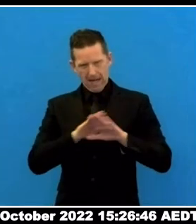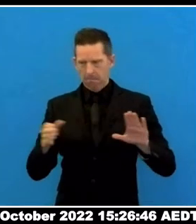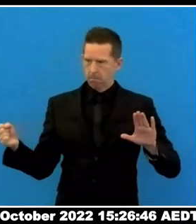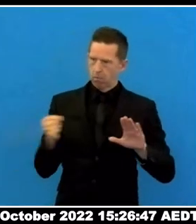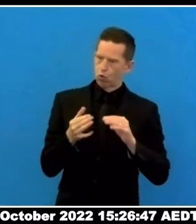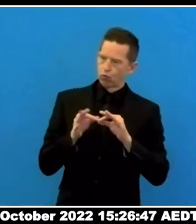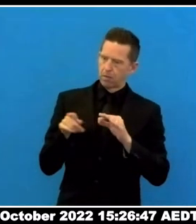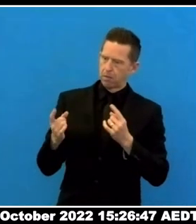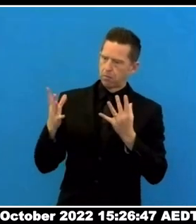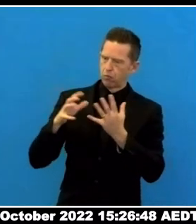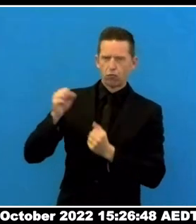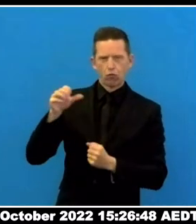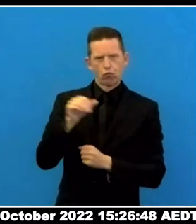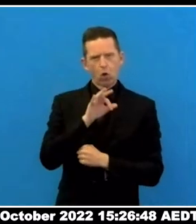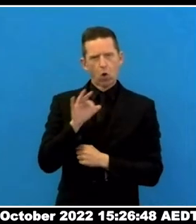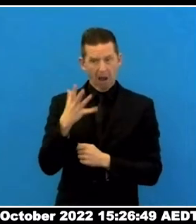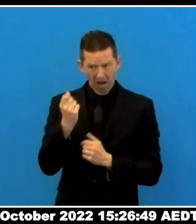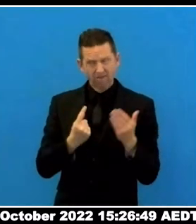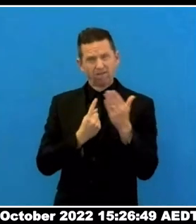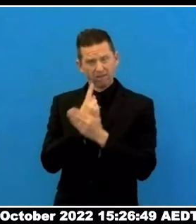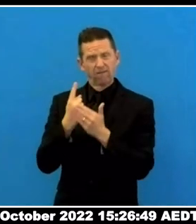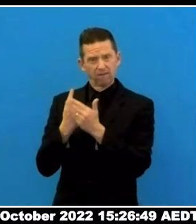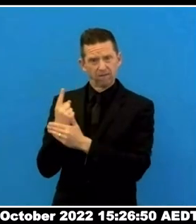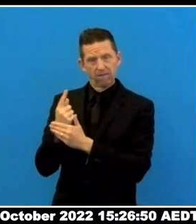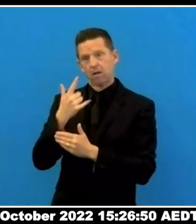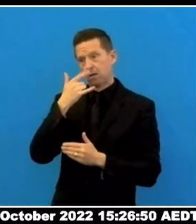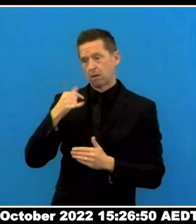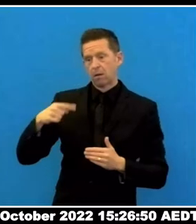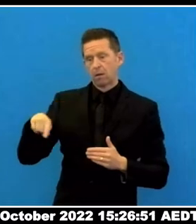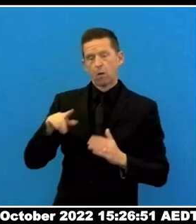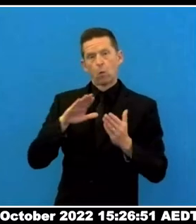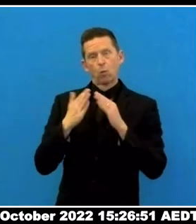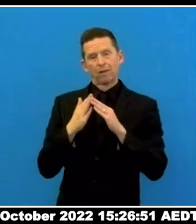Unfortunately, the community don't have interpreters, face to face interpreters.